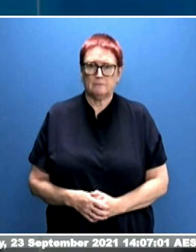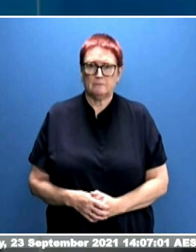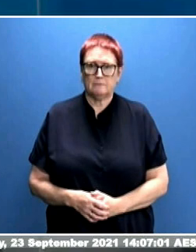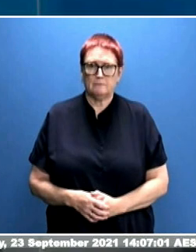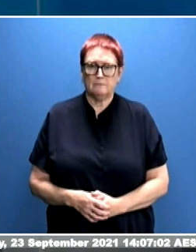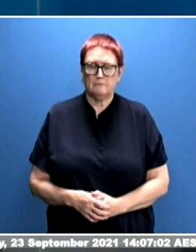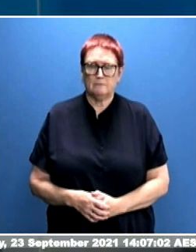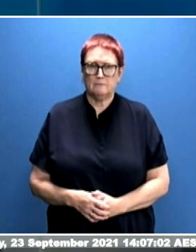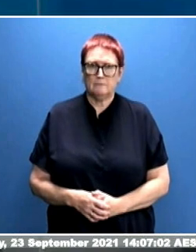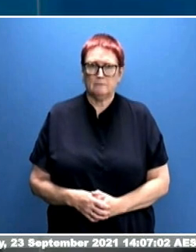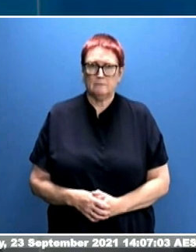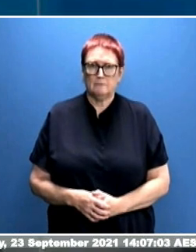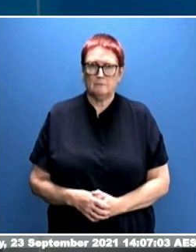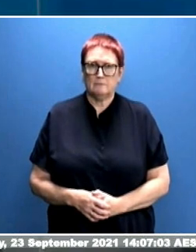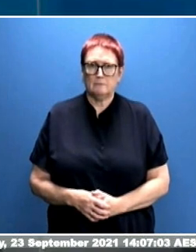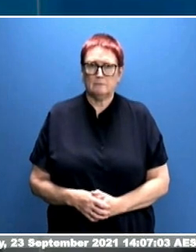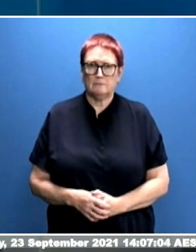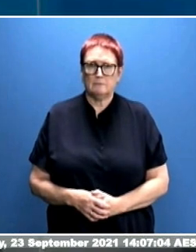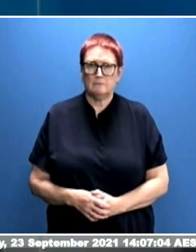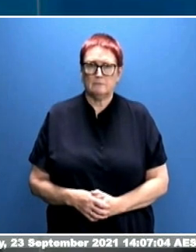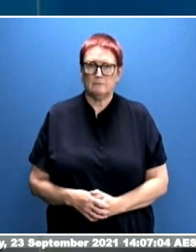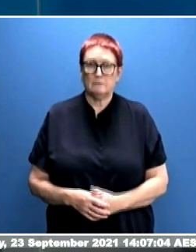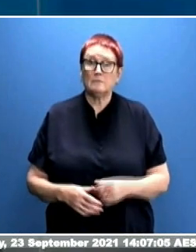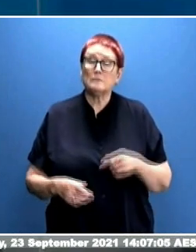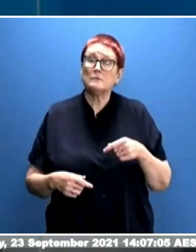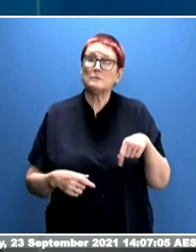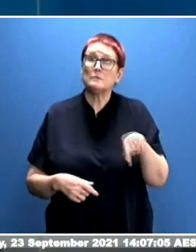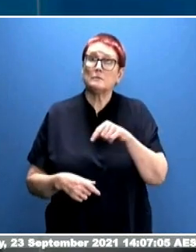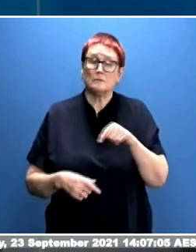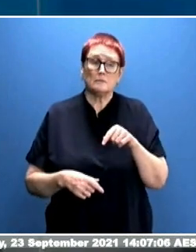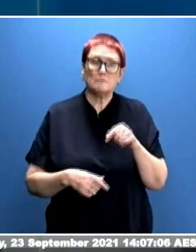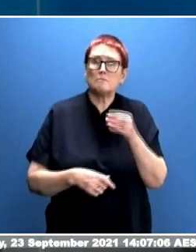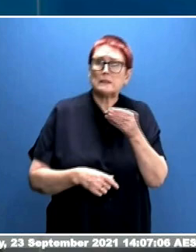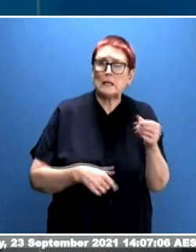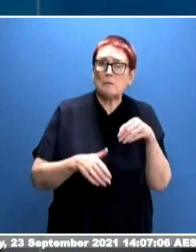The balance, apart from those in the intensive therapeutic